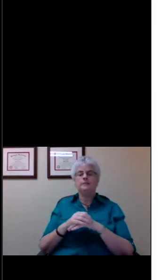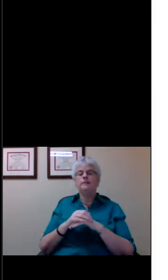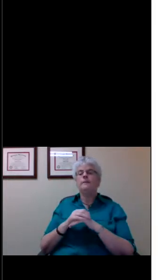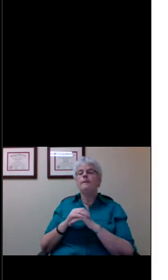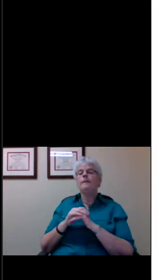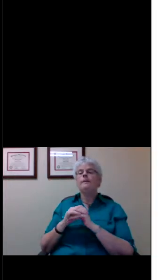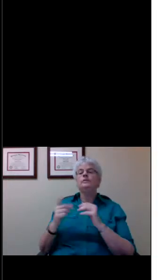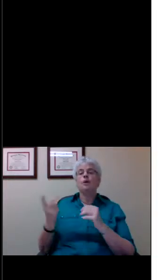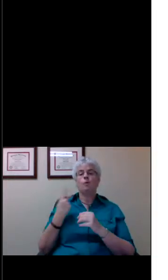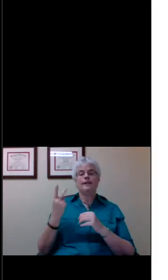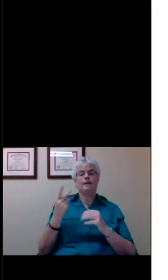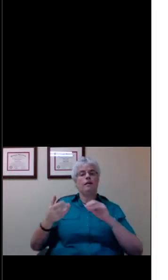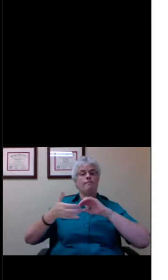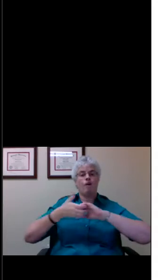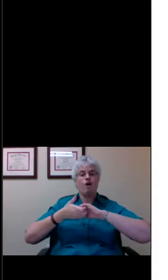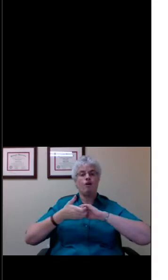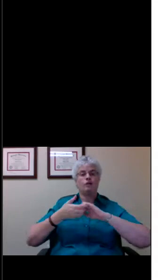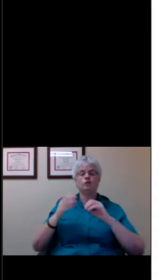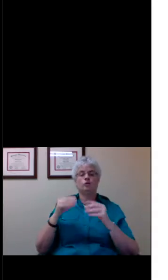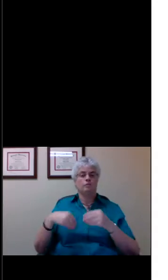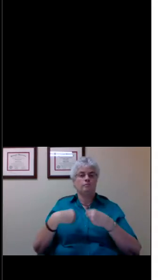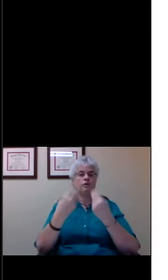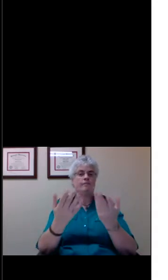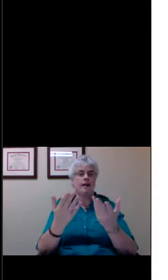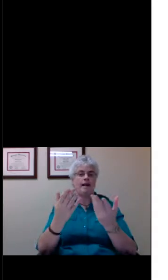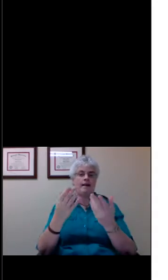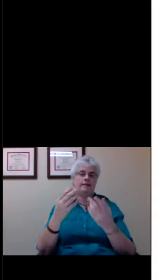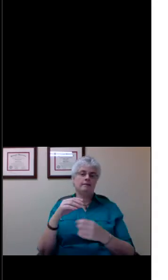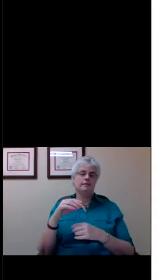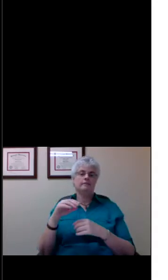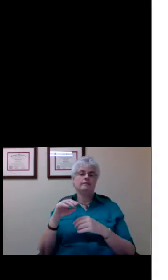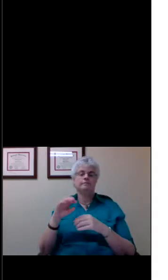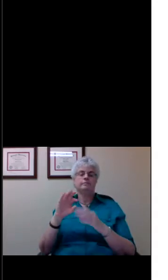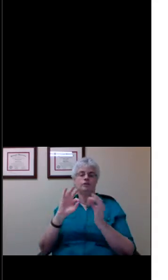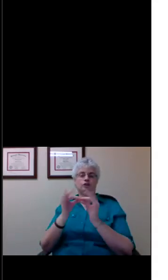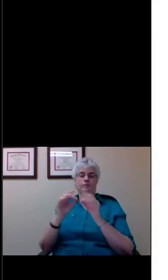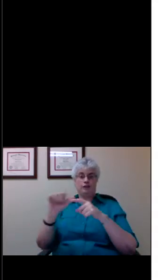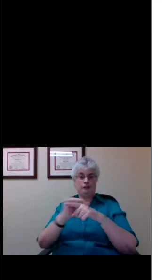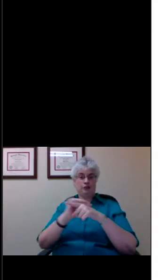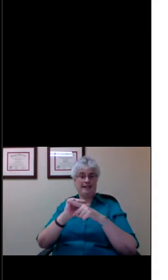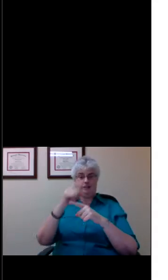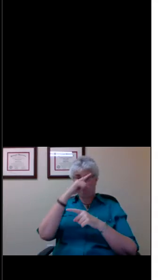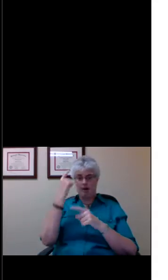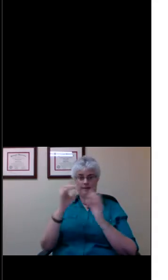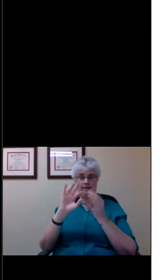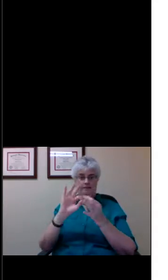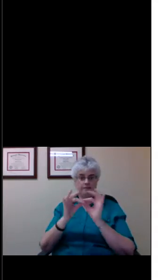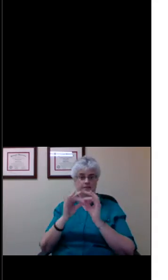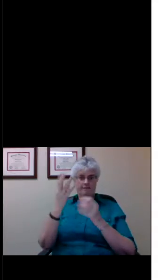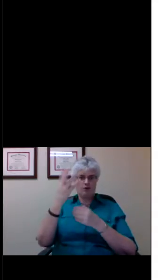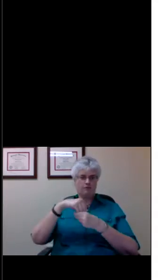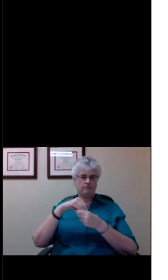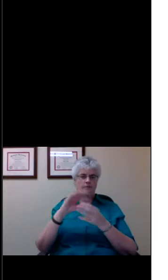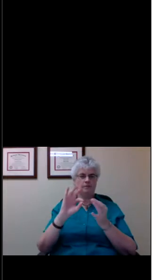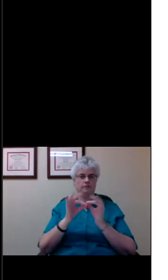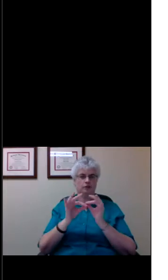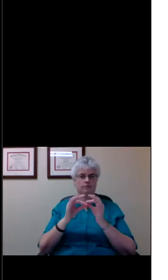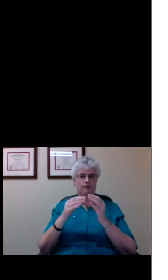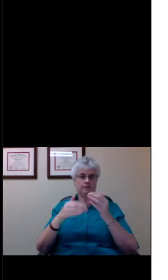that serves victims of domestic violence. So we work together to provide an interpreter training for